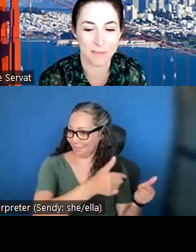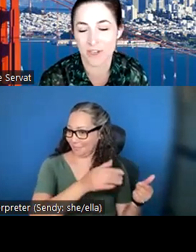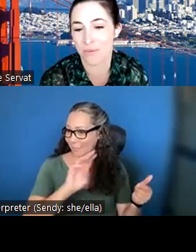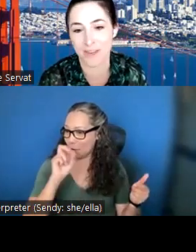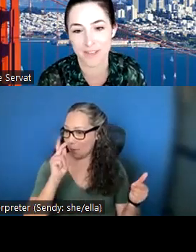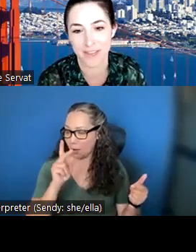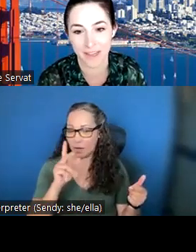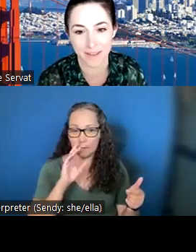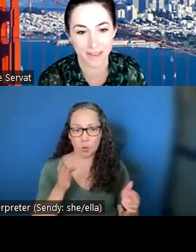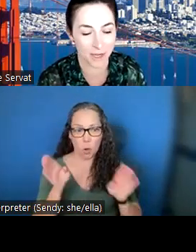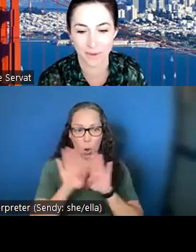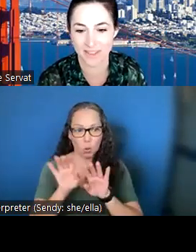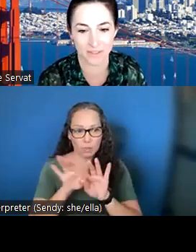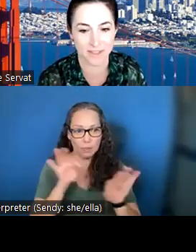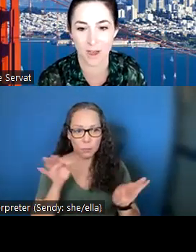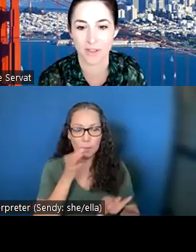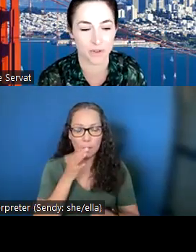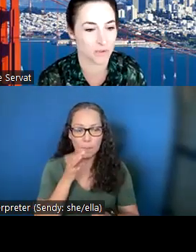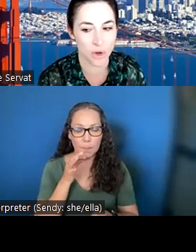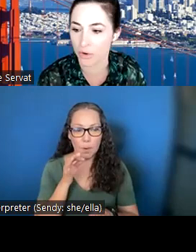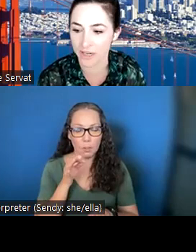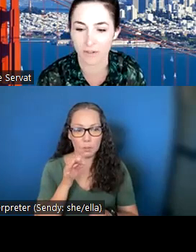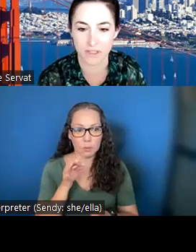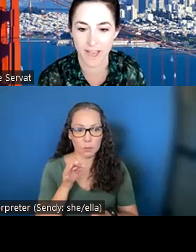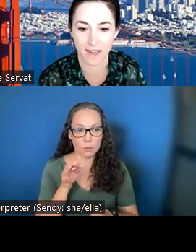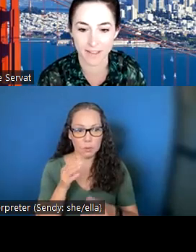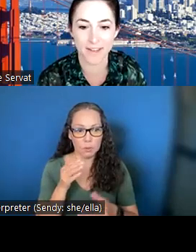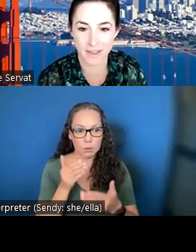but just wanted to say echoing Stephanie's comments we we're so grateful to have had